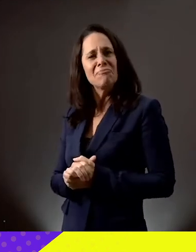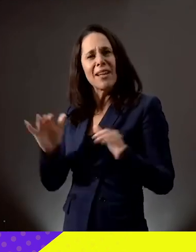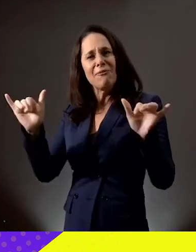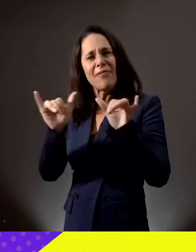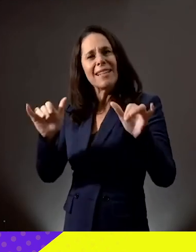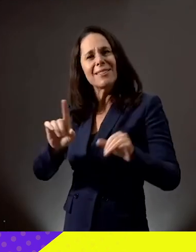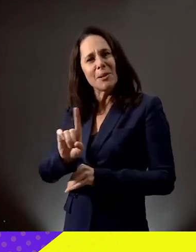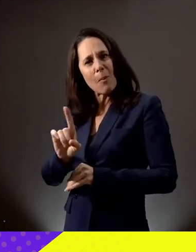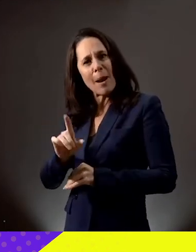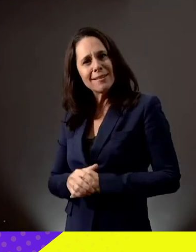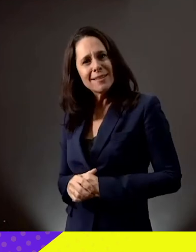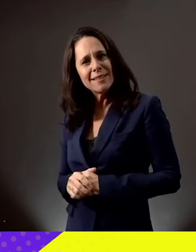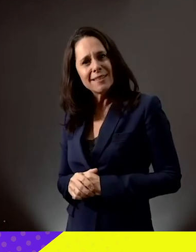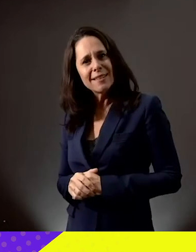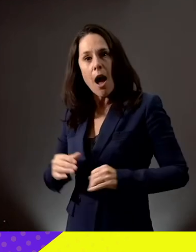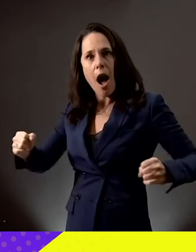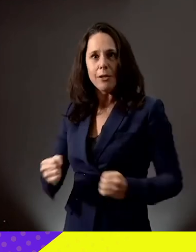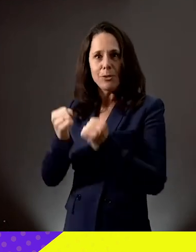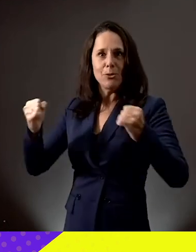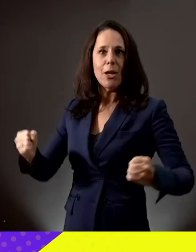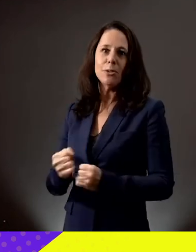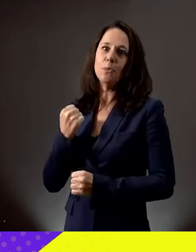The enthusiasm was palpable. We like it. Thank you.